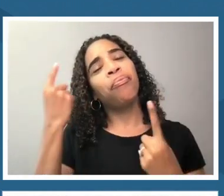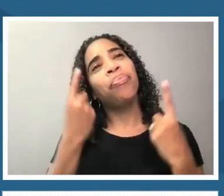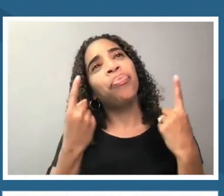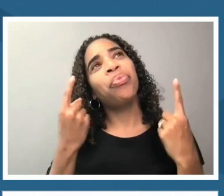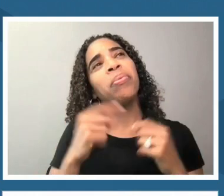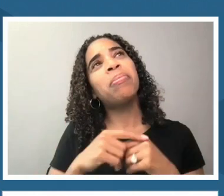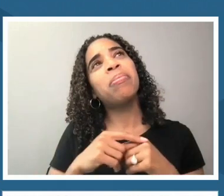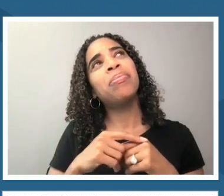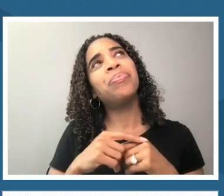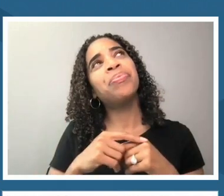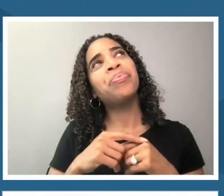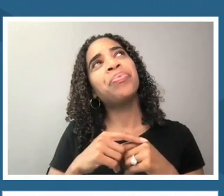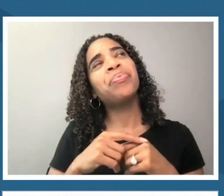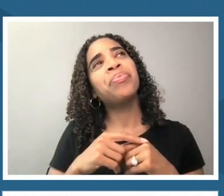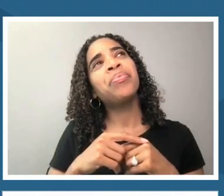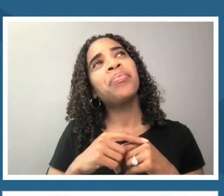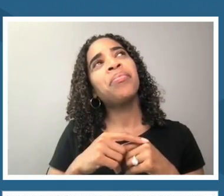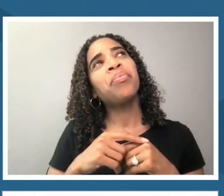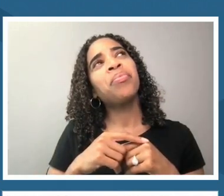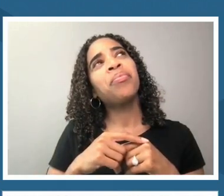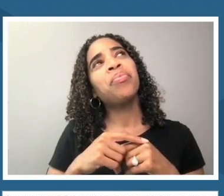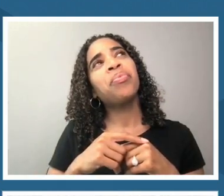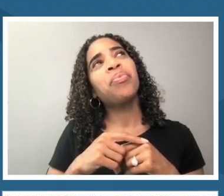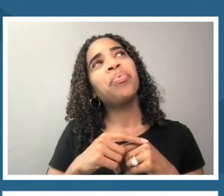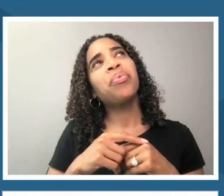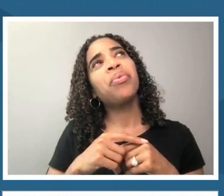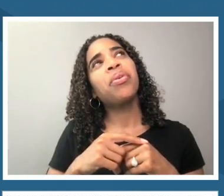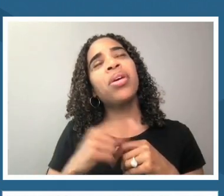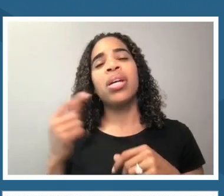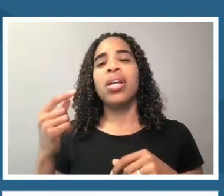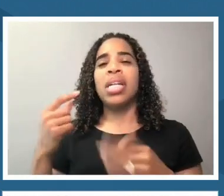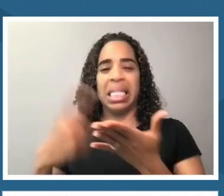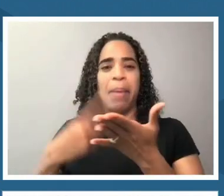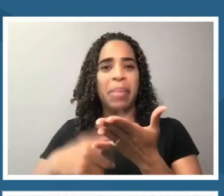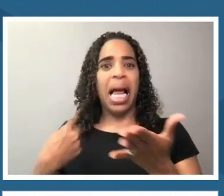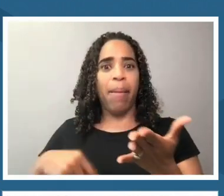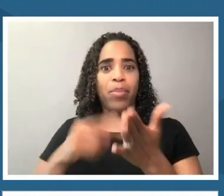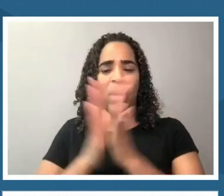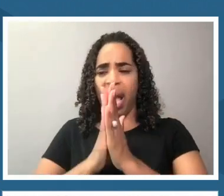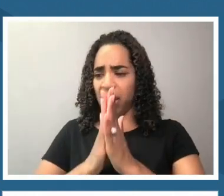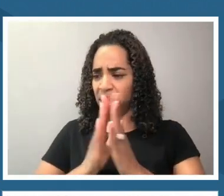the idea of asking are we alone and are